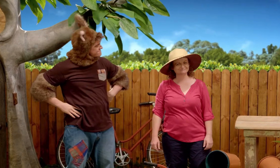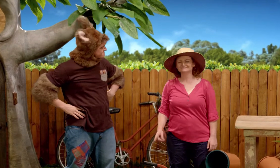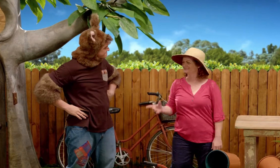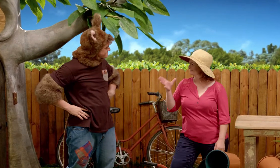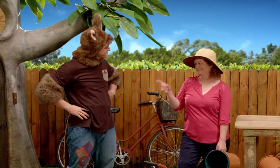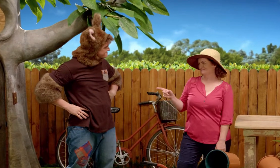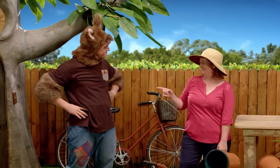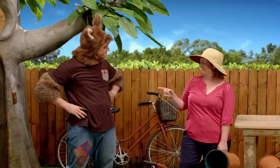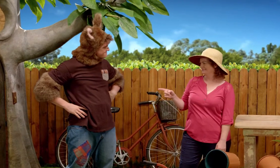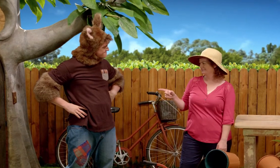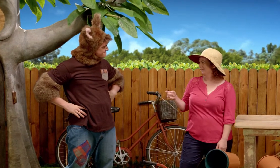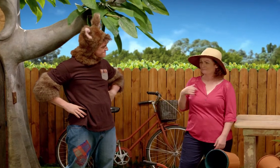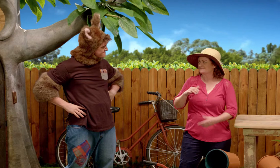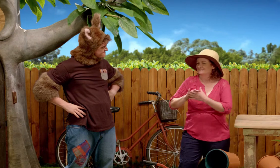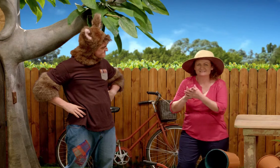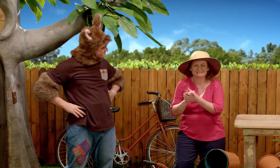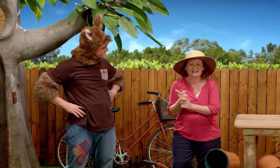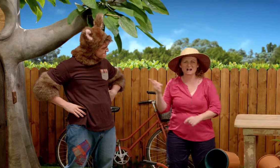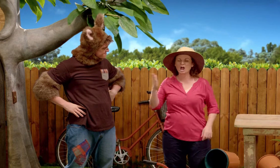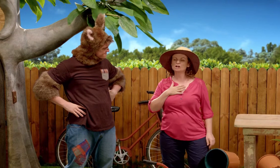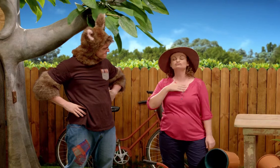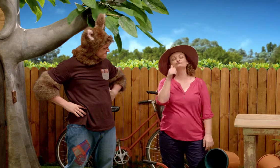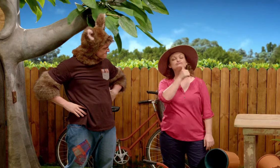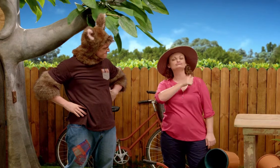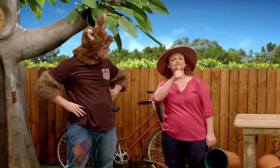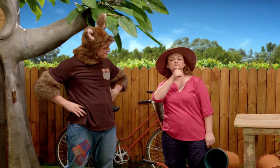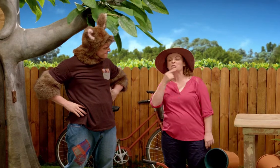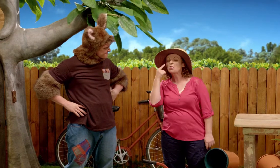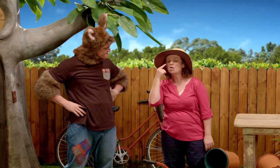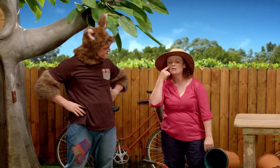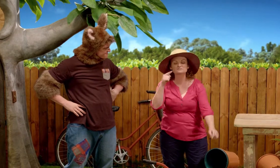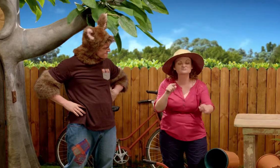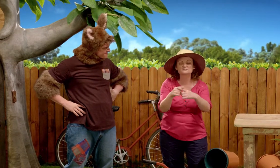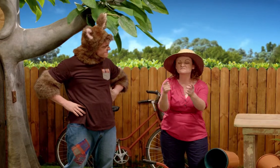Well that is certainly different. I'm glad to hear that you like doing different things.